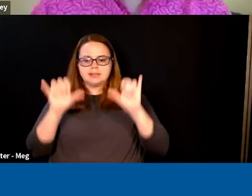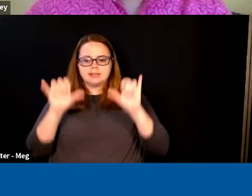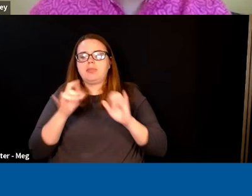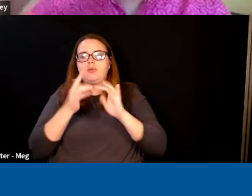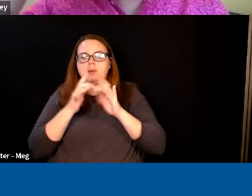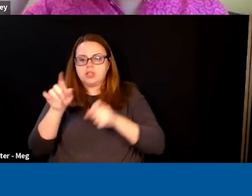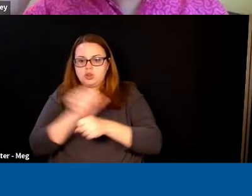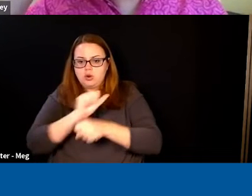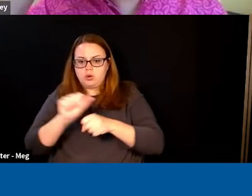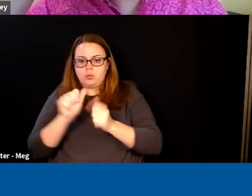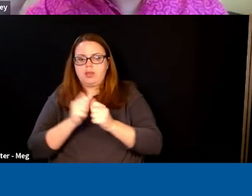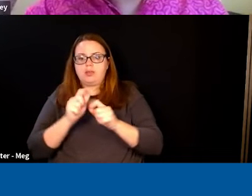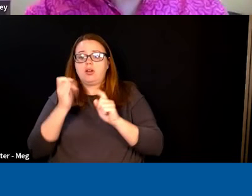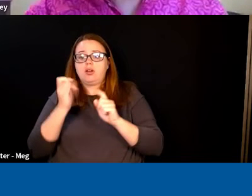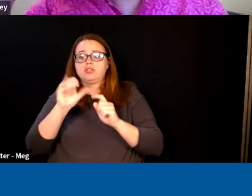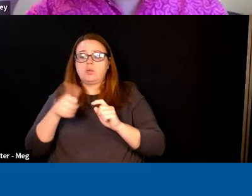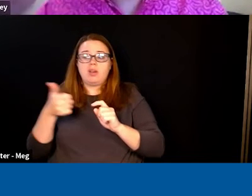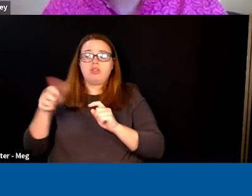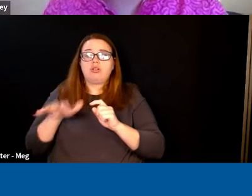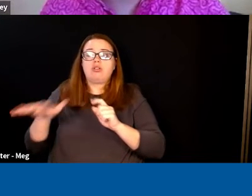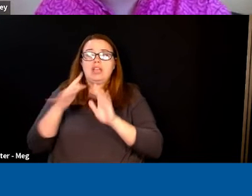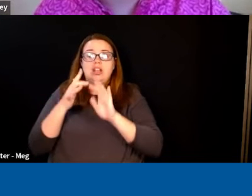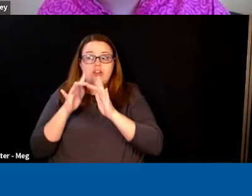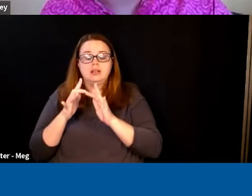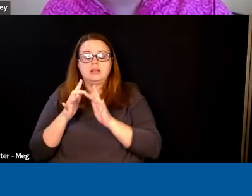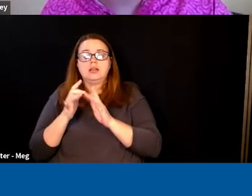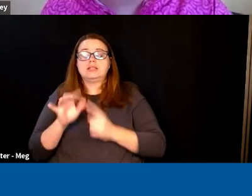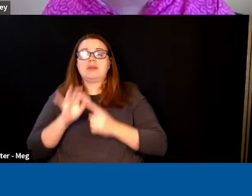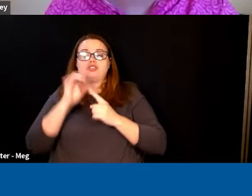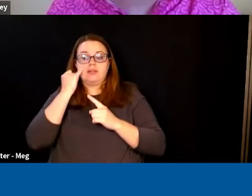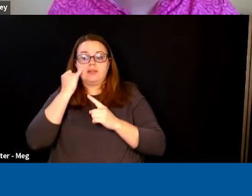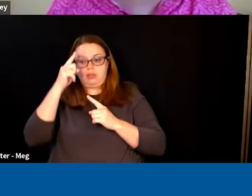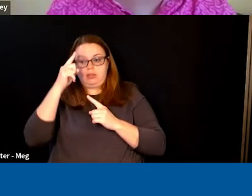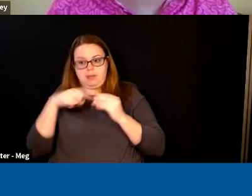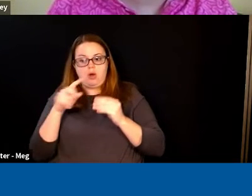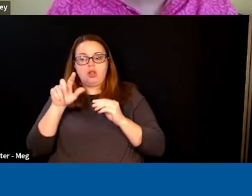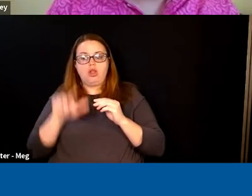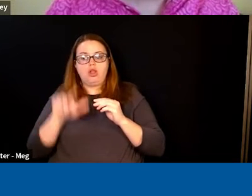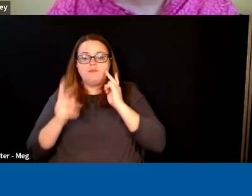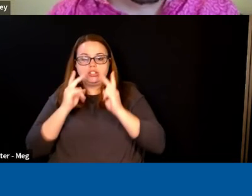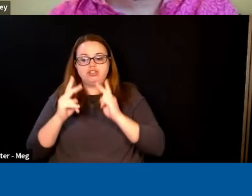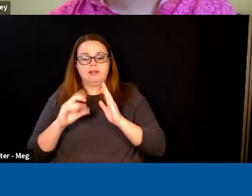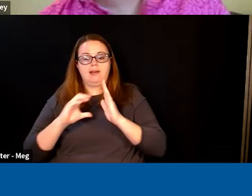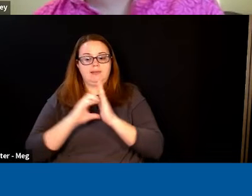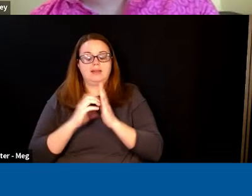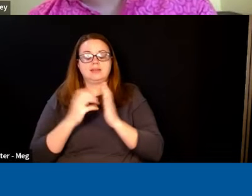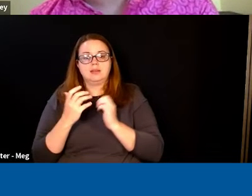but also the rest of the internet and especially when you consider a low vision context, you really wanna make sure that your buttons